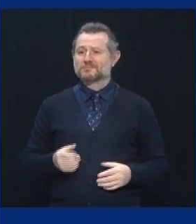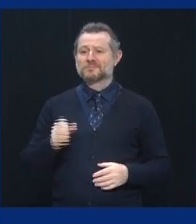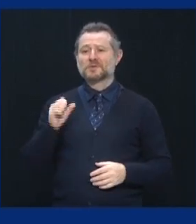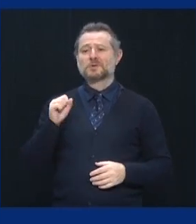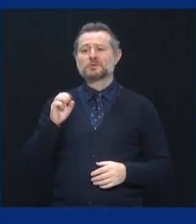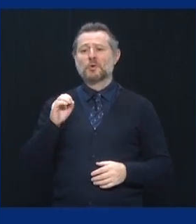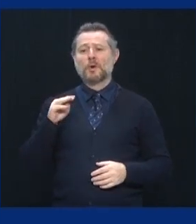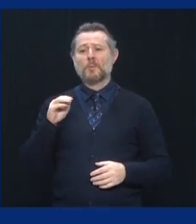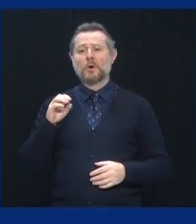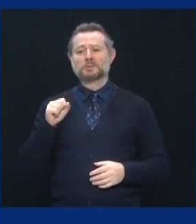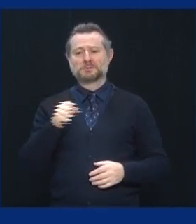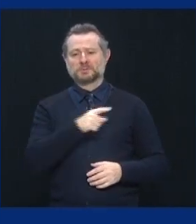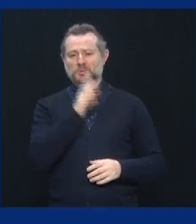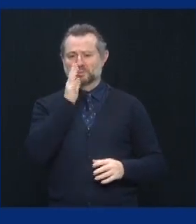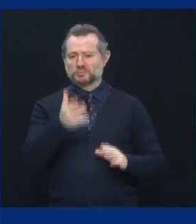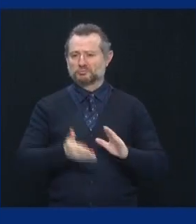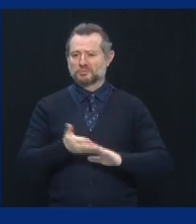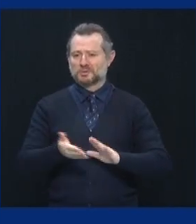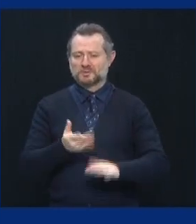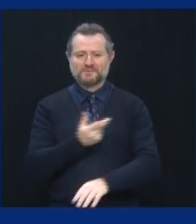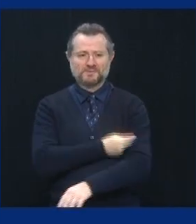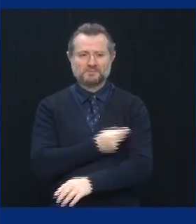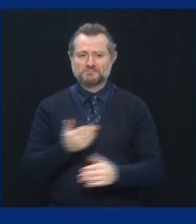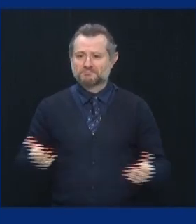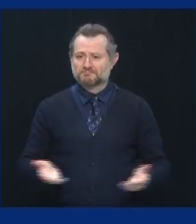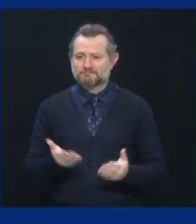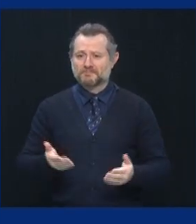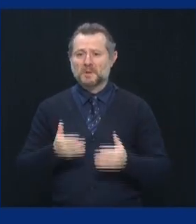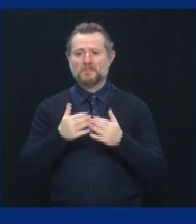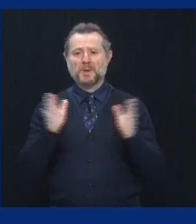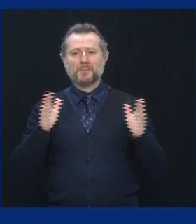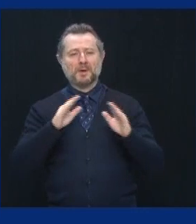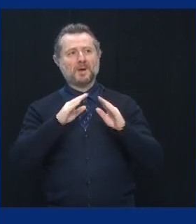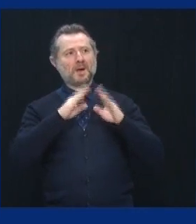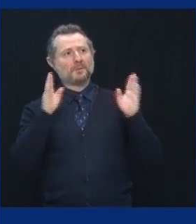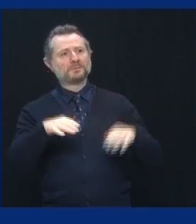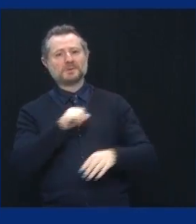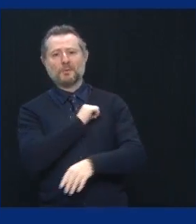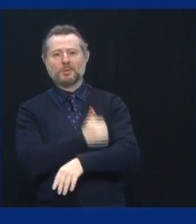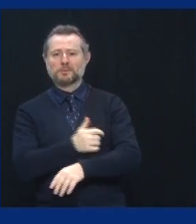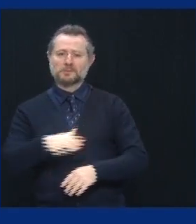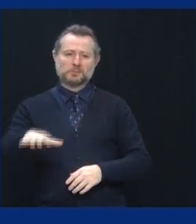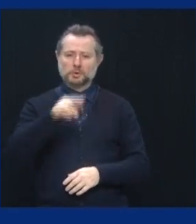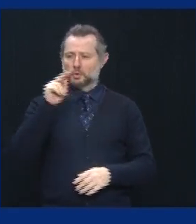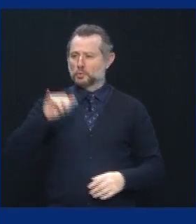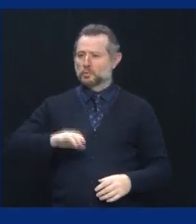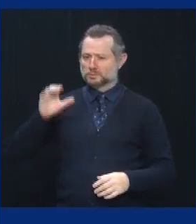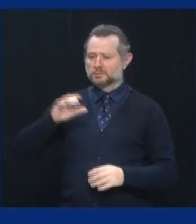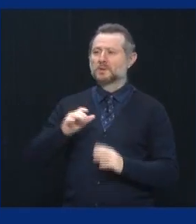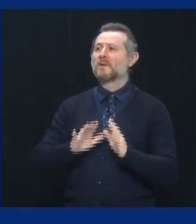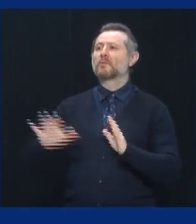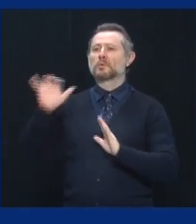BUT WE NEED YOU TO ACCEPT IT. AND THAT'S WHAT WE'RE HERE TO DO TODAY. WE'RE GOING TO RUN A VACCINATION